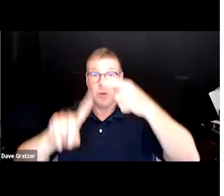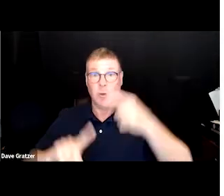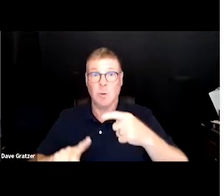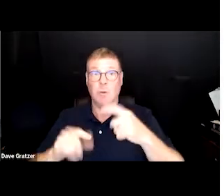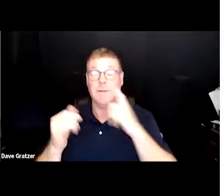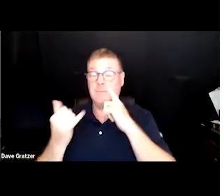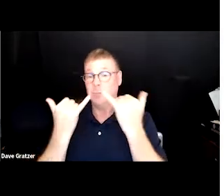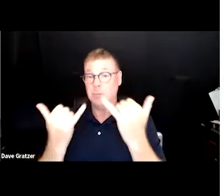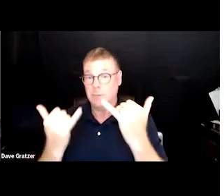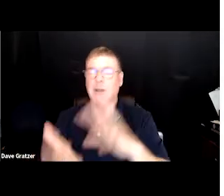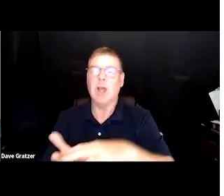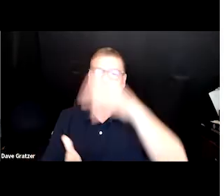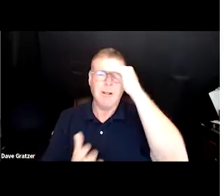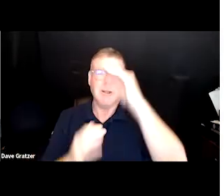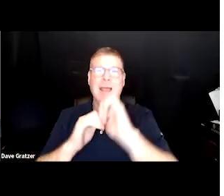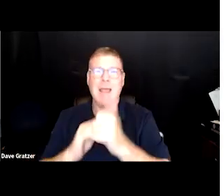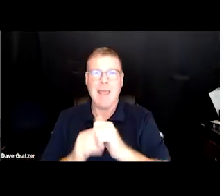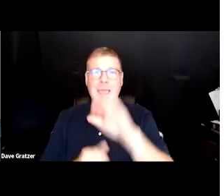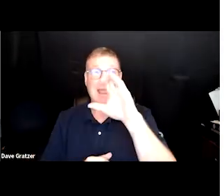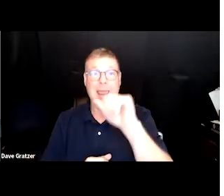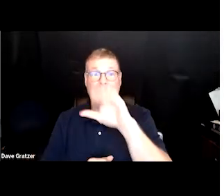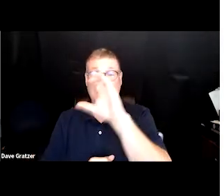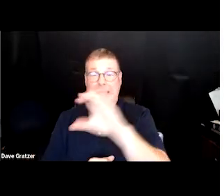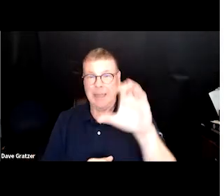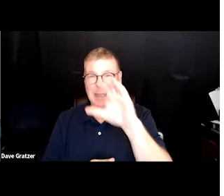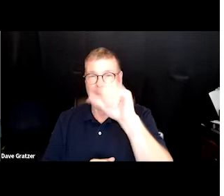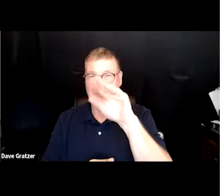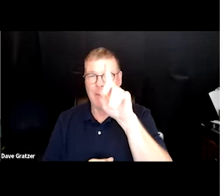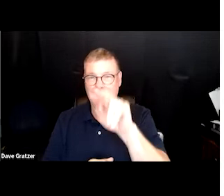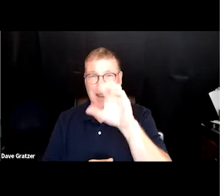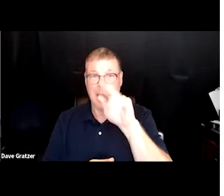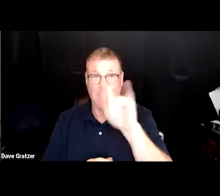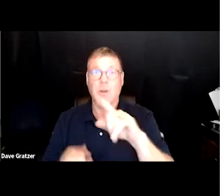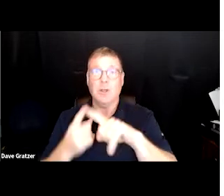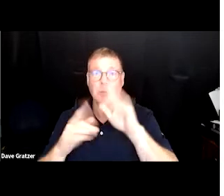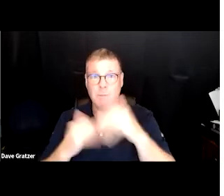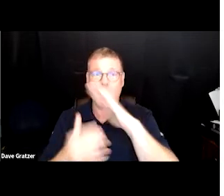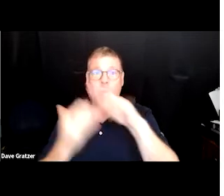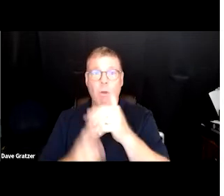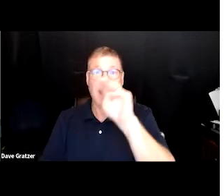is to learn how Camden County went from no MAT to providing all four in less than three years